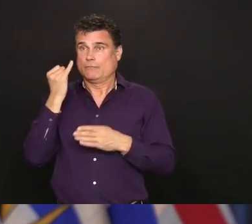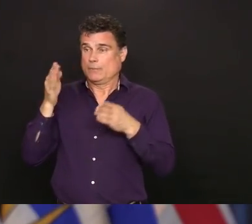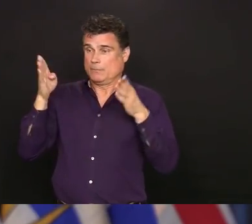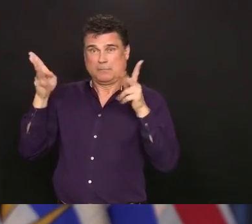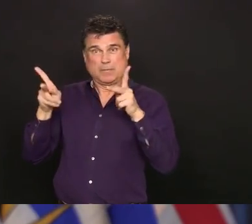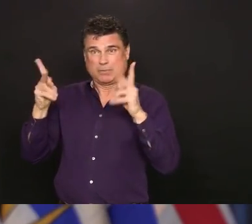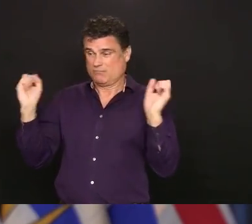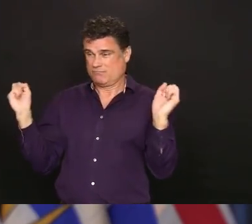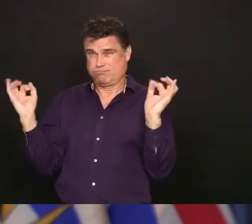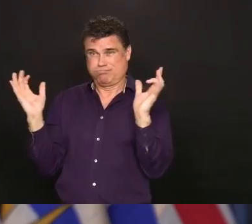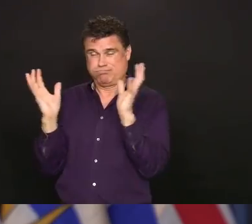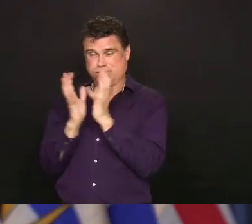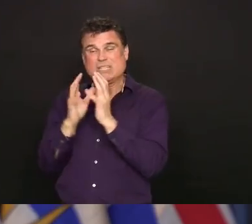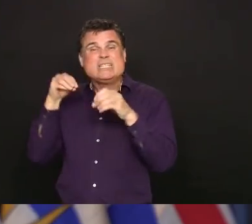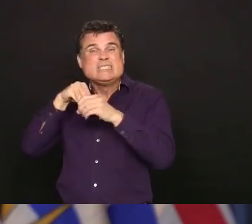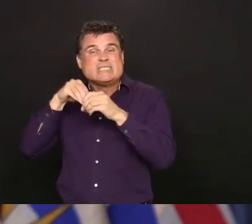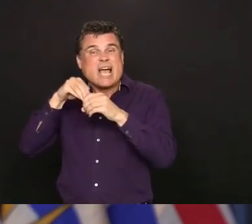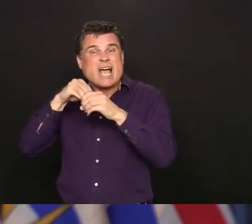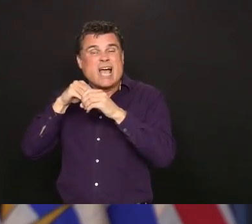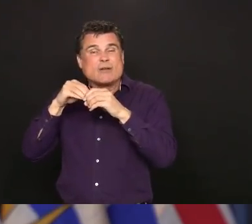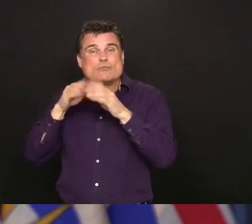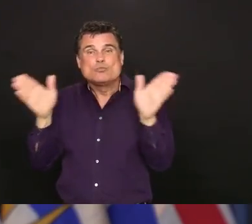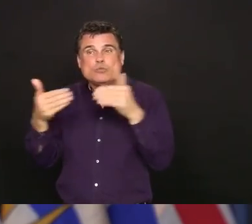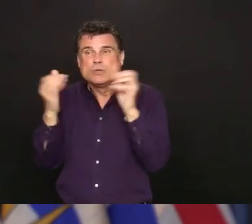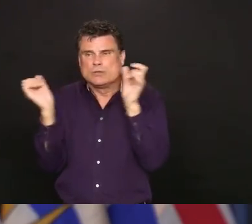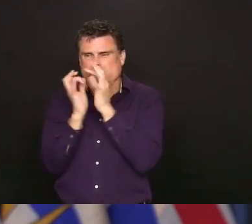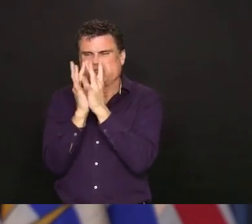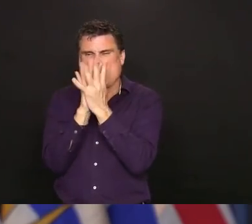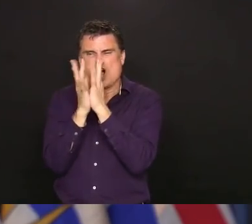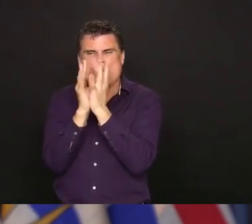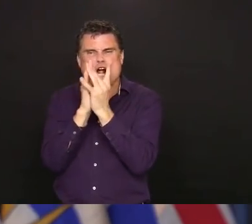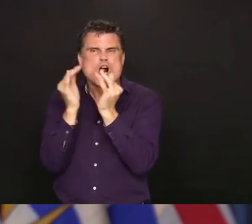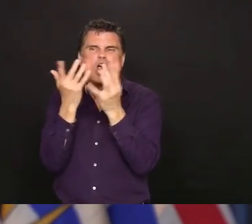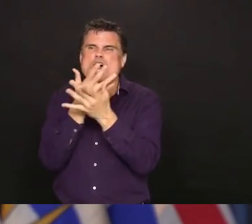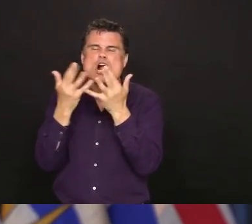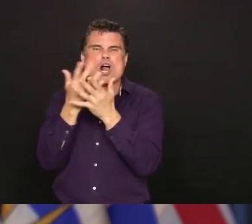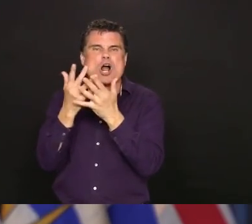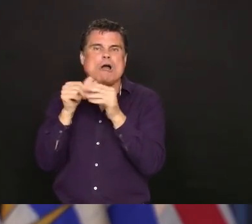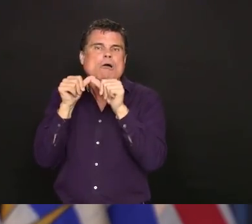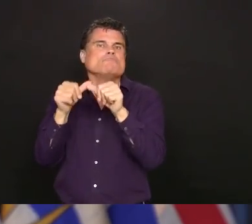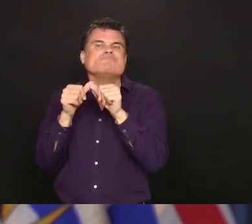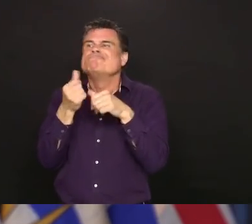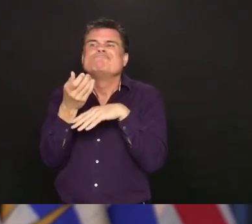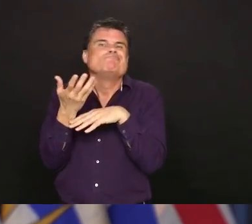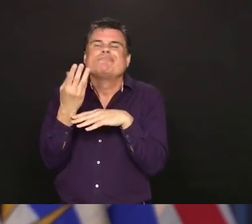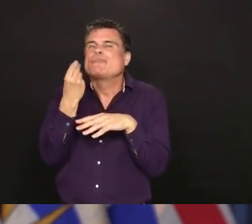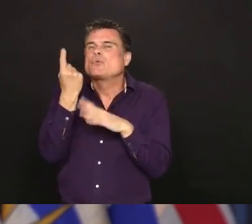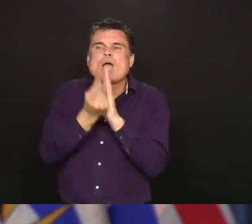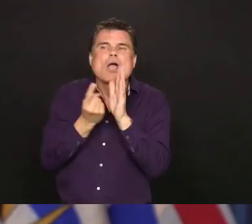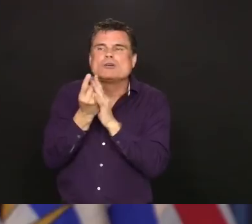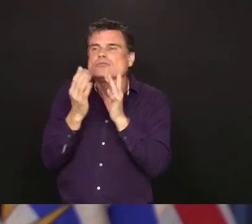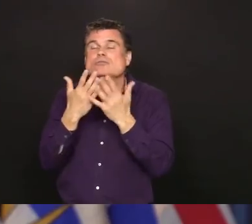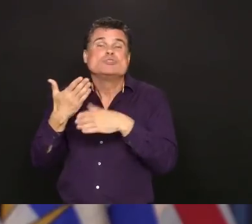have even mild symptoms. Sometimes the jury is out about how much asymptomatic spread there is, but we do